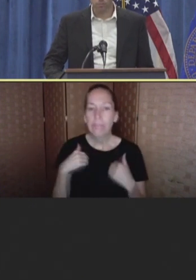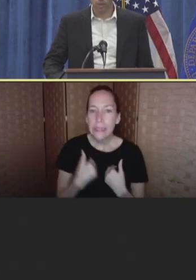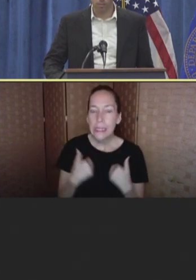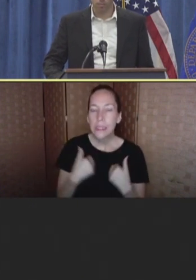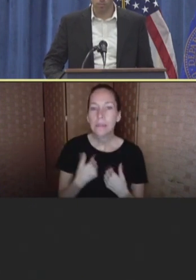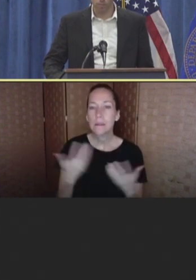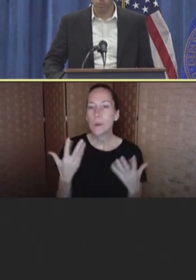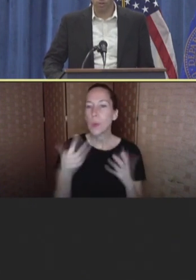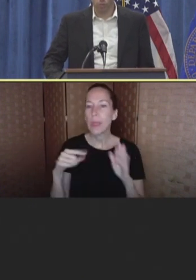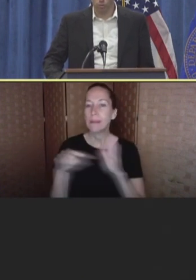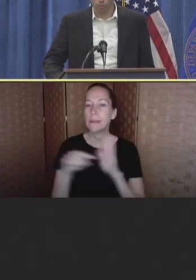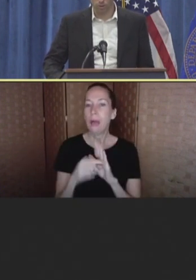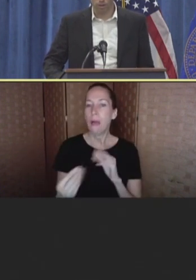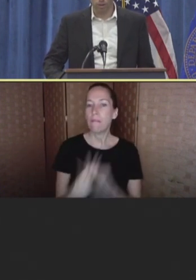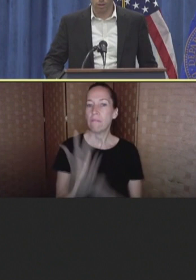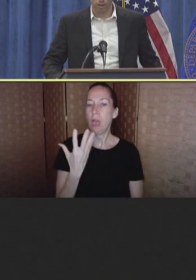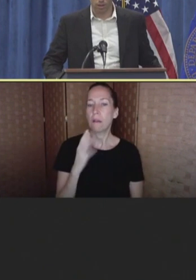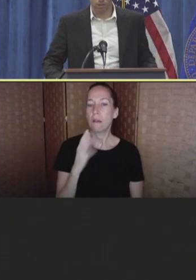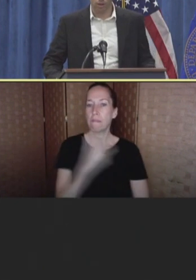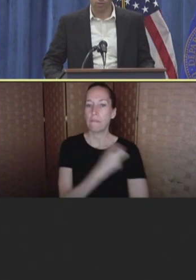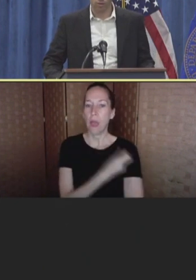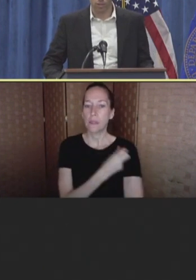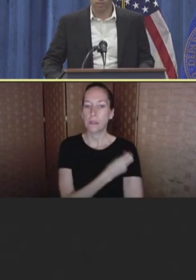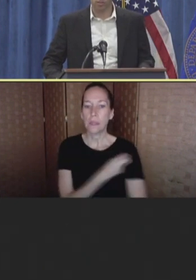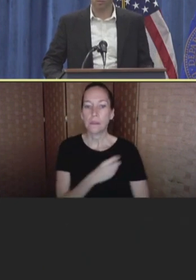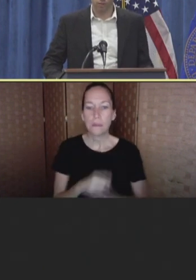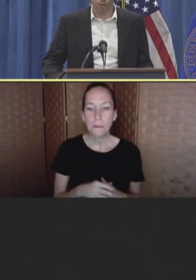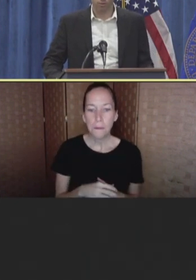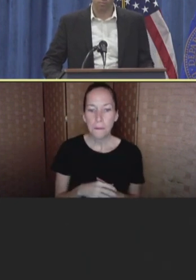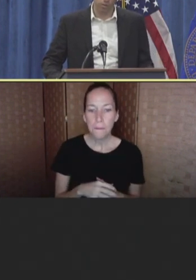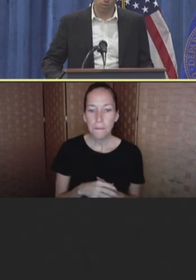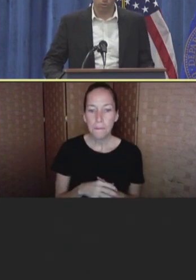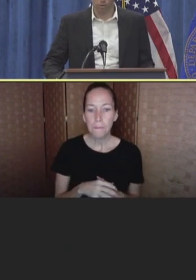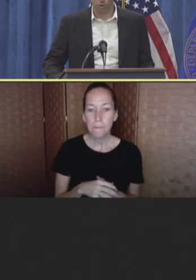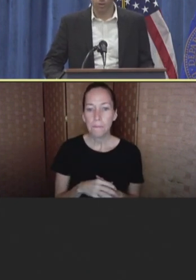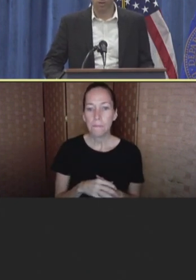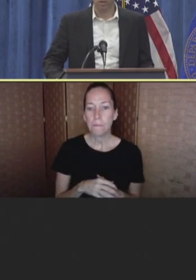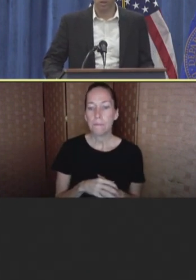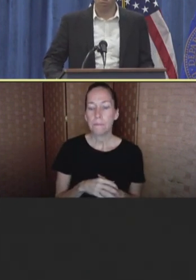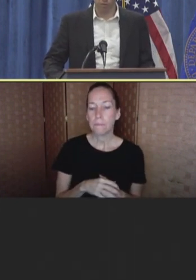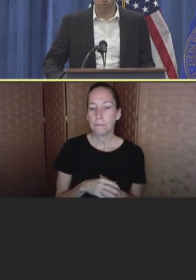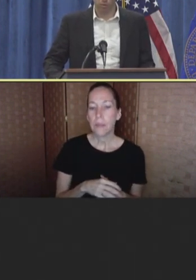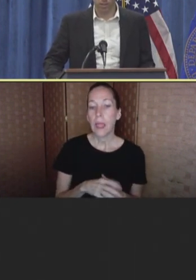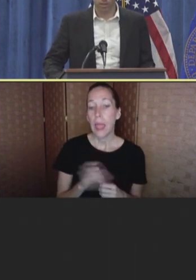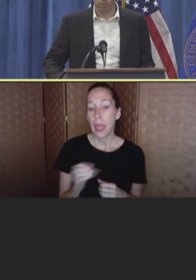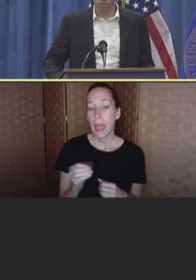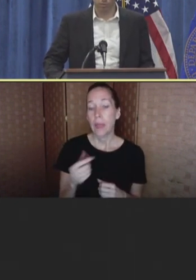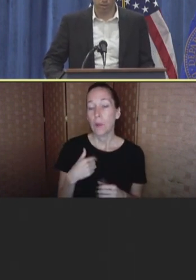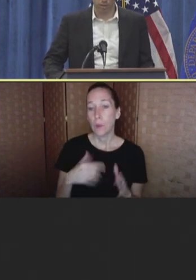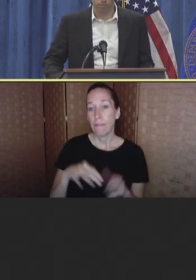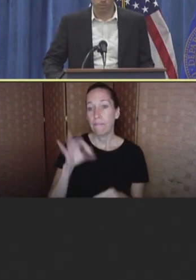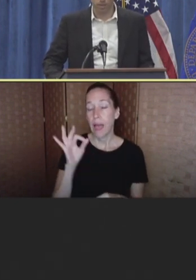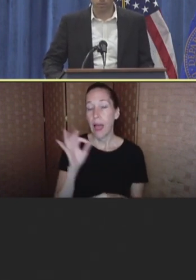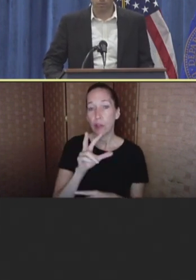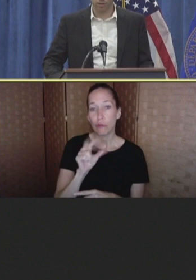And similar to other vaccination, they found between to 30 to 50 percent of side effects